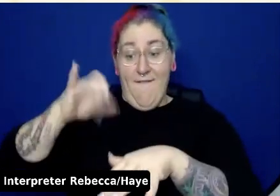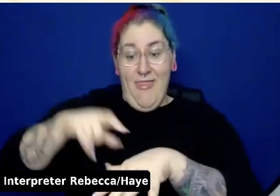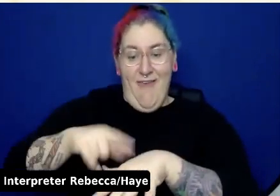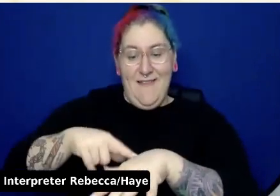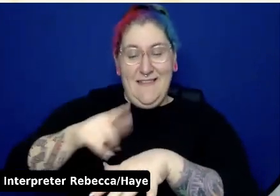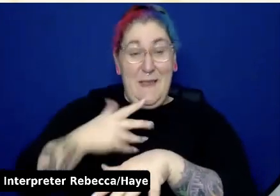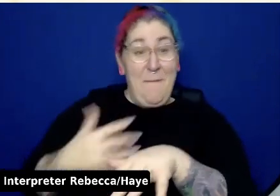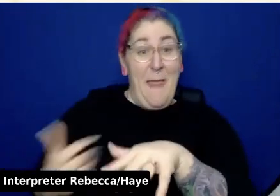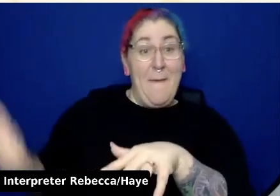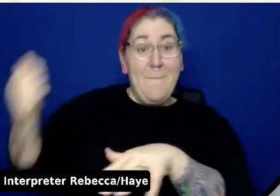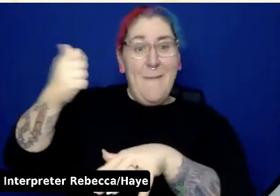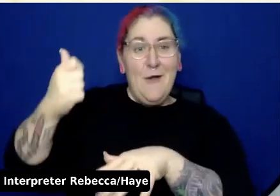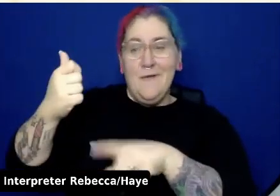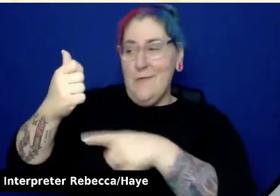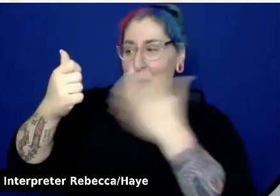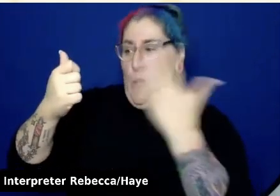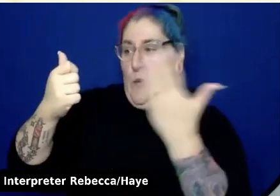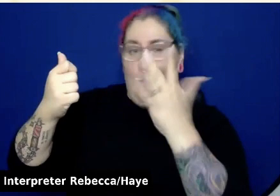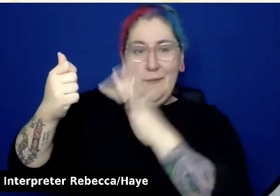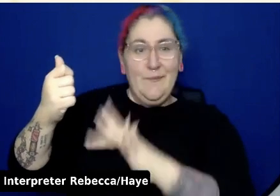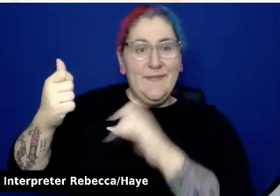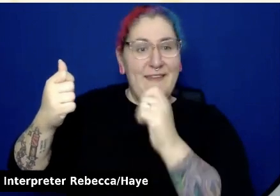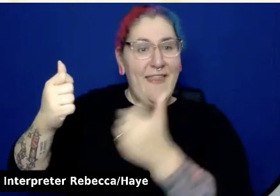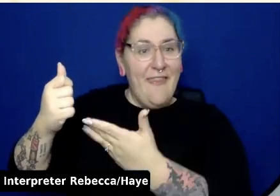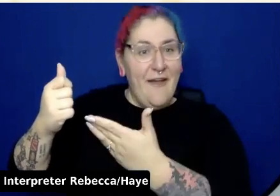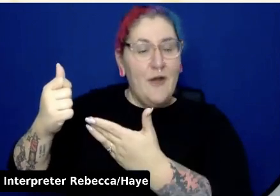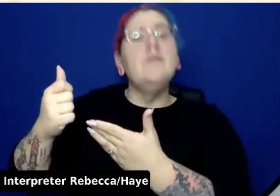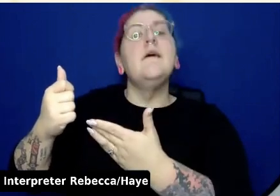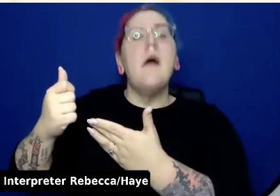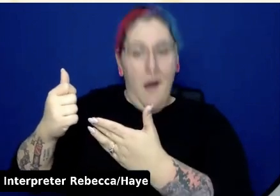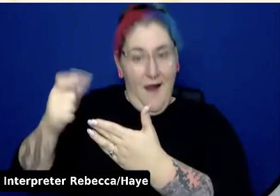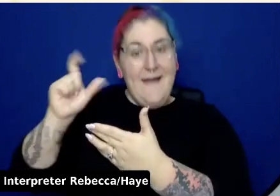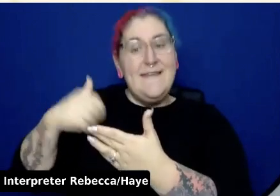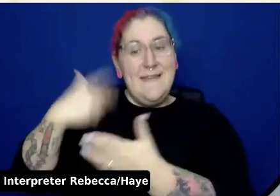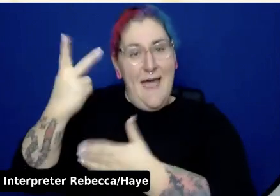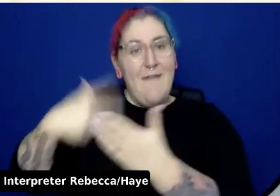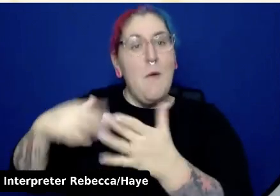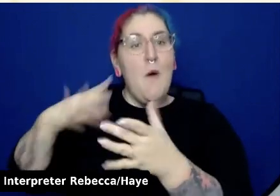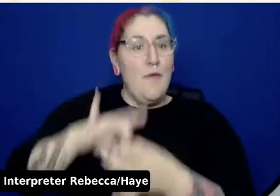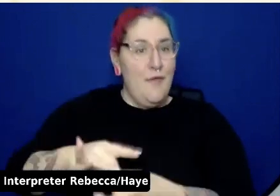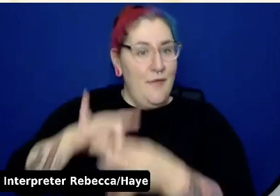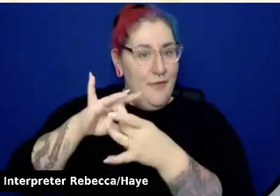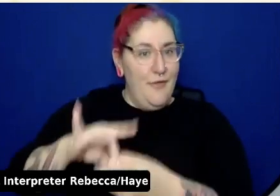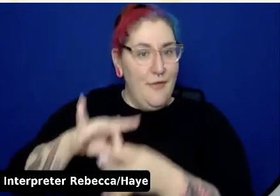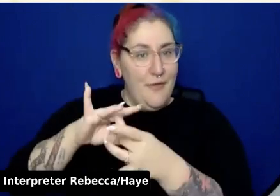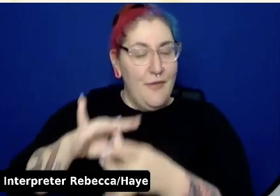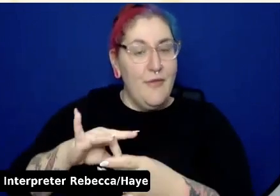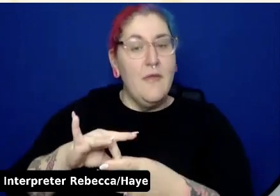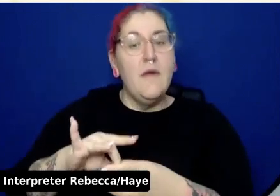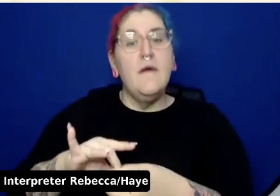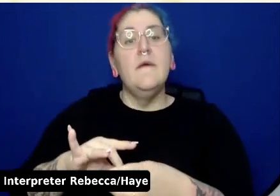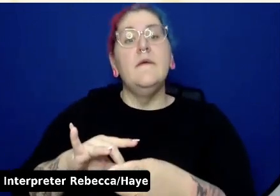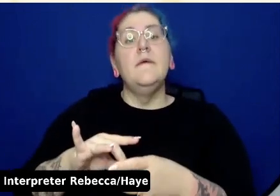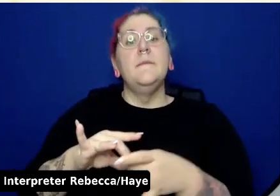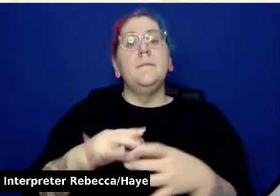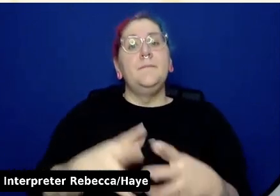but forget to define role equal to menuitemradio or menuitemcheckbox on the descendant element.